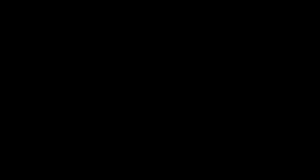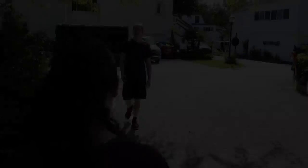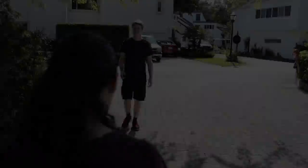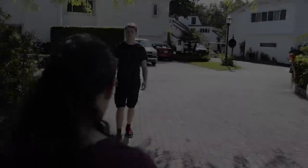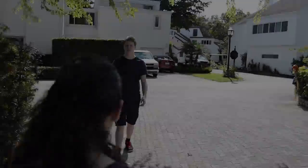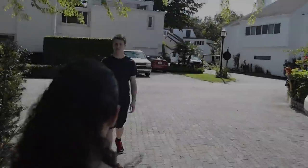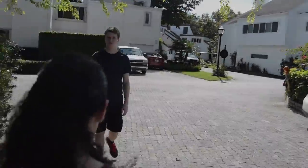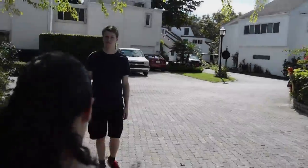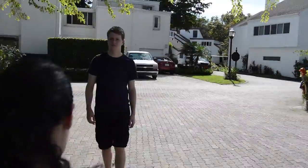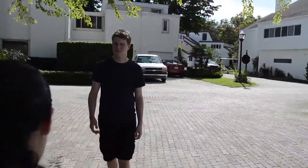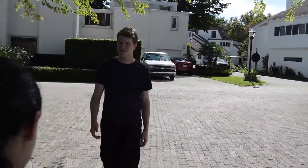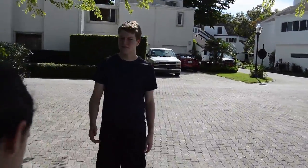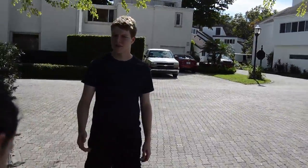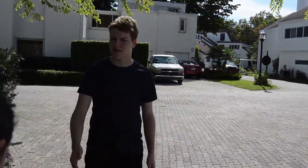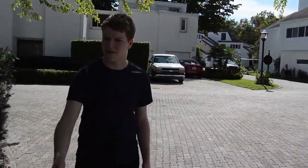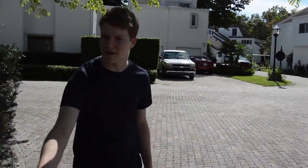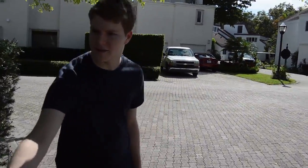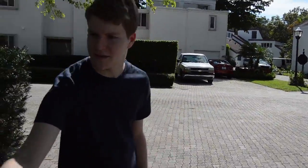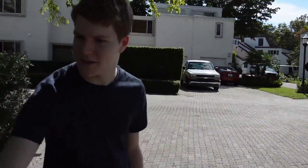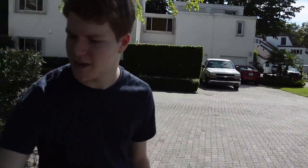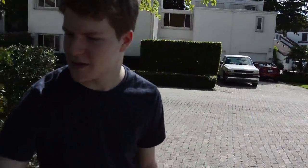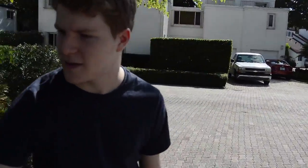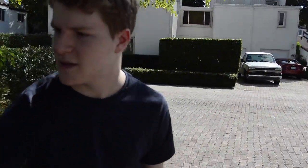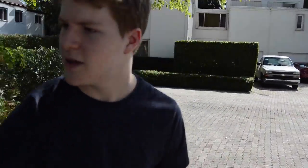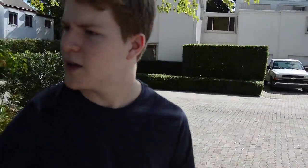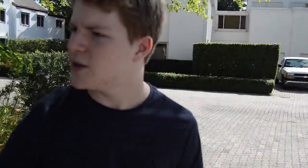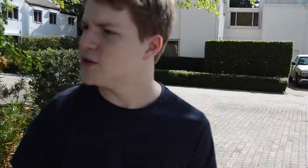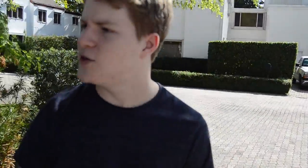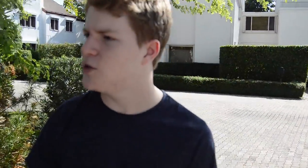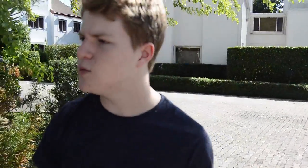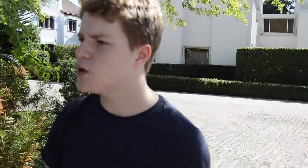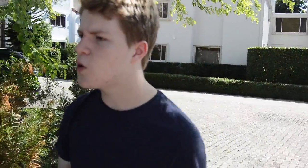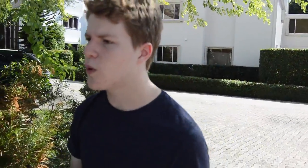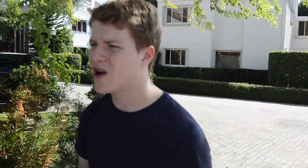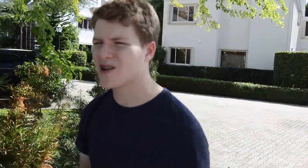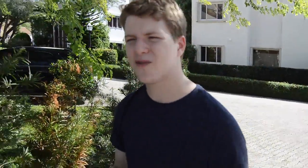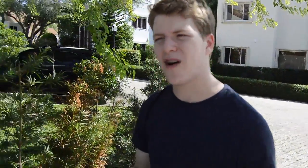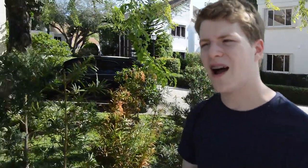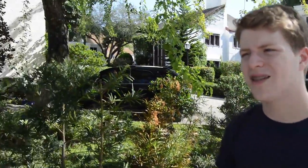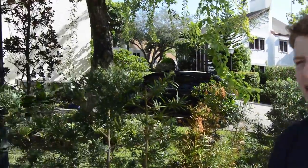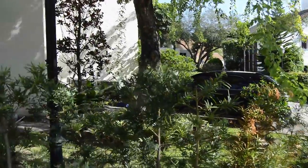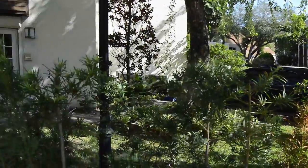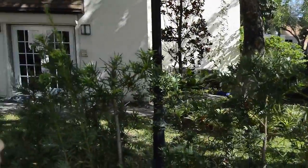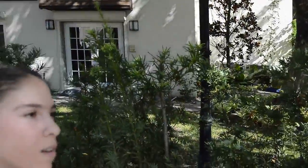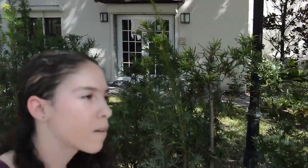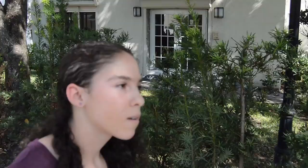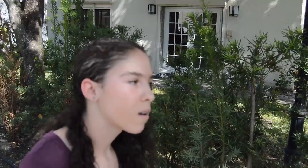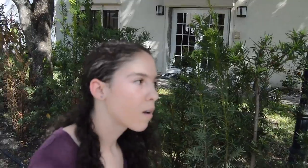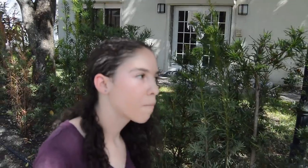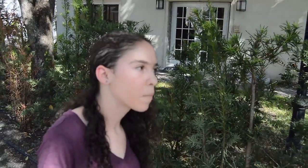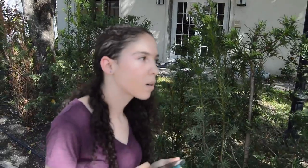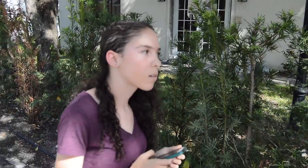Hey, hey, hey. Do you know where I can find the nearest... *audio cuts out*